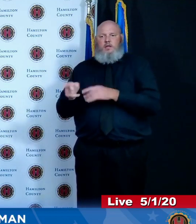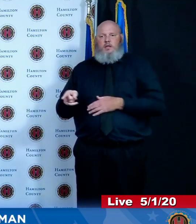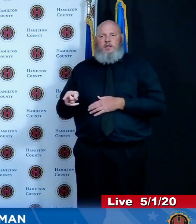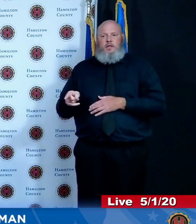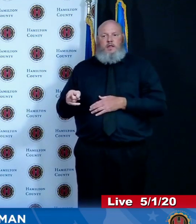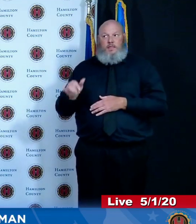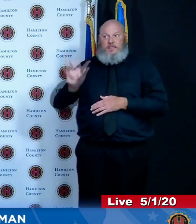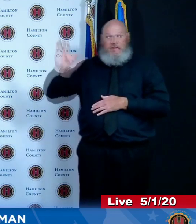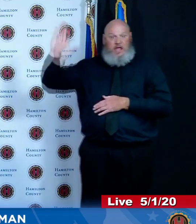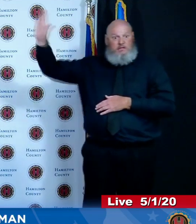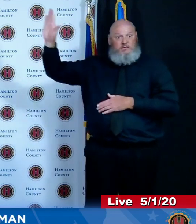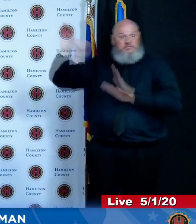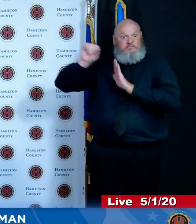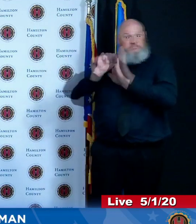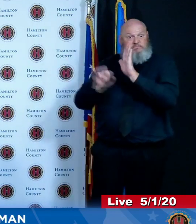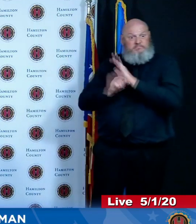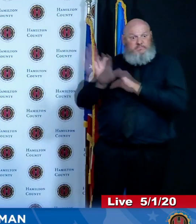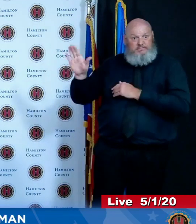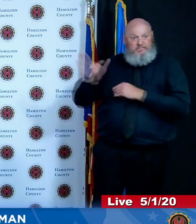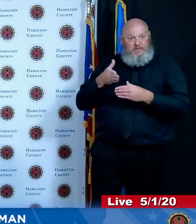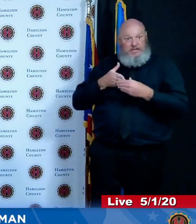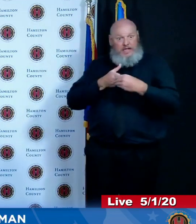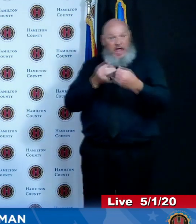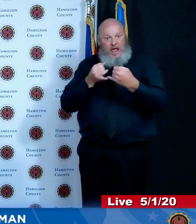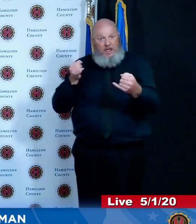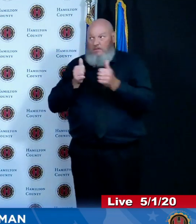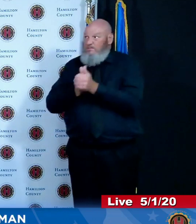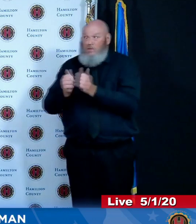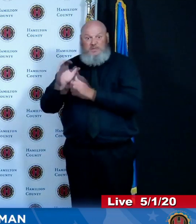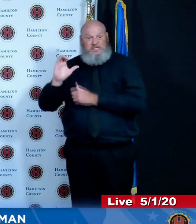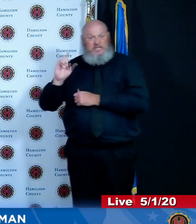pandemic it was anytime you were around someone when they were symptomatic it